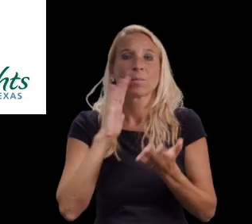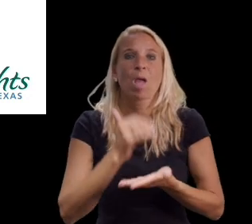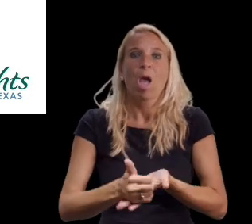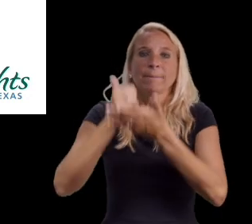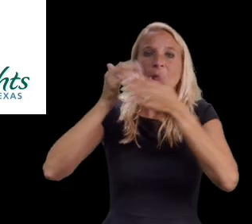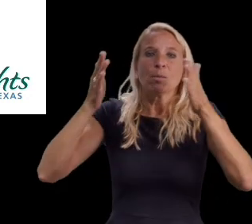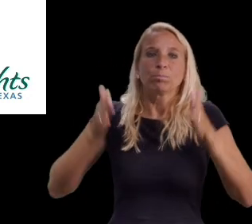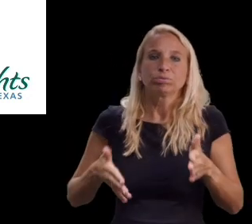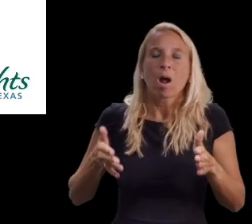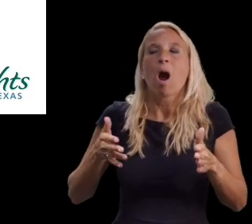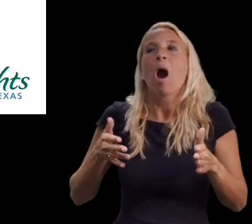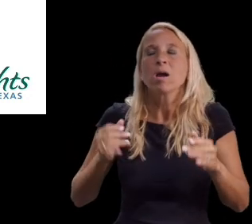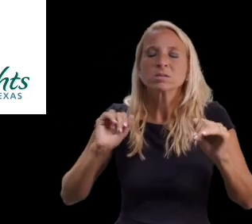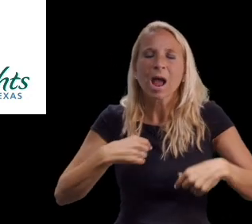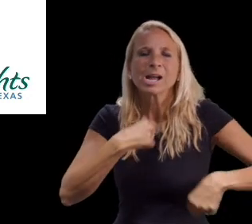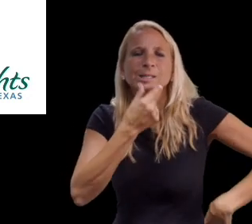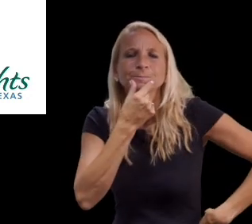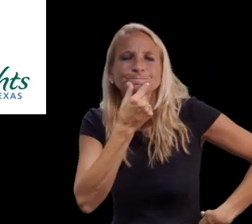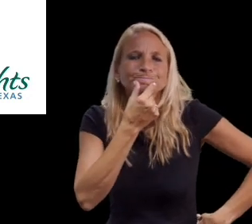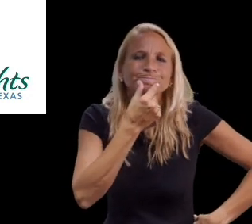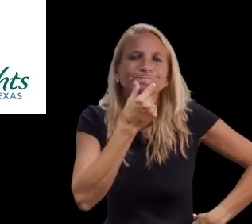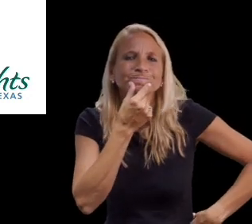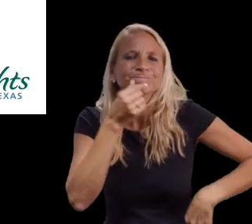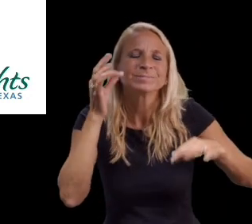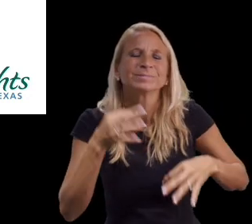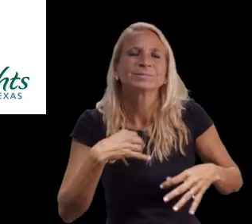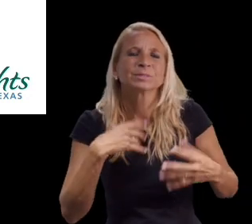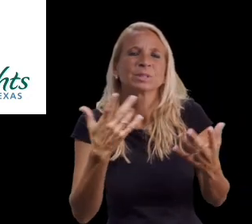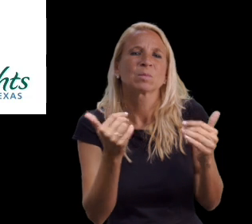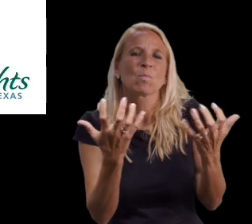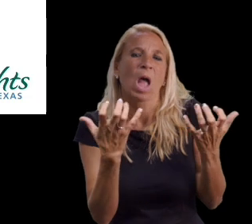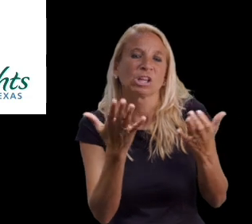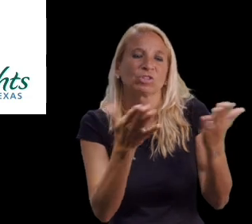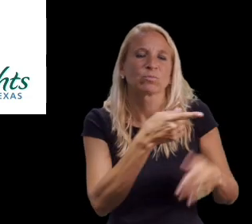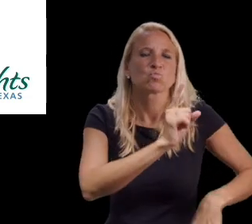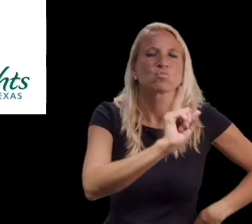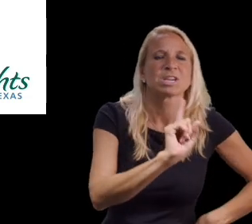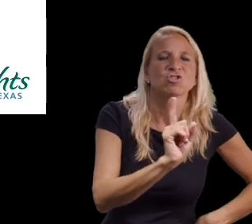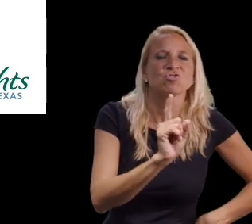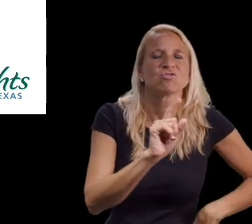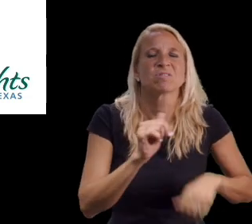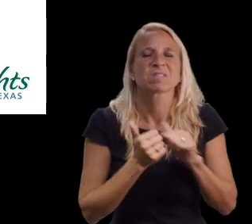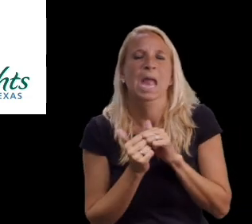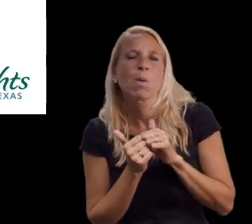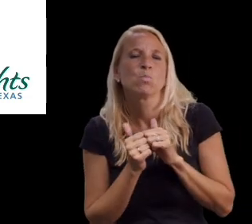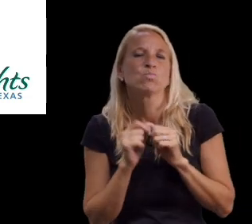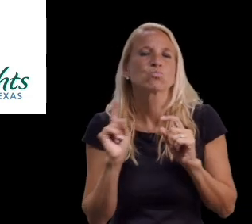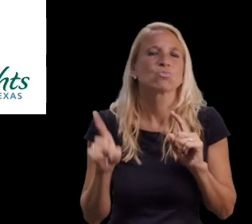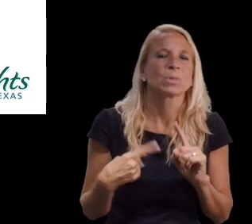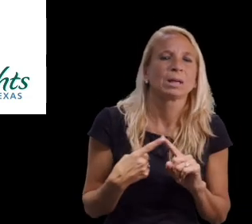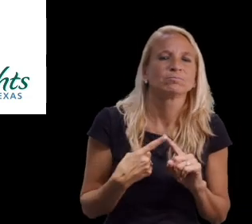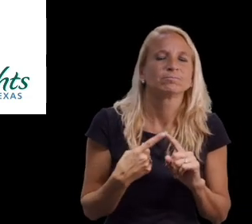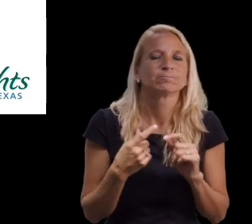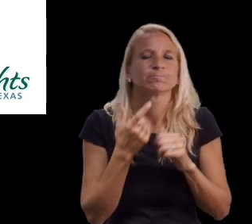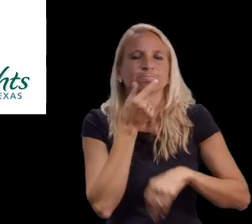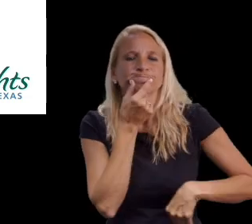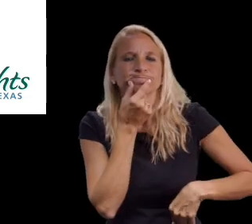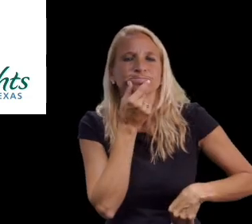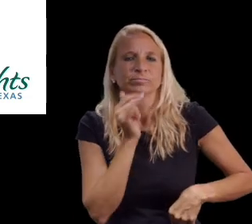This would help a person to have some control over how some of their services are delivered and managed.